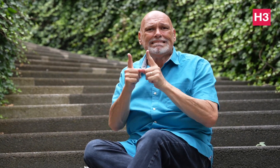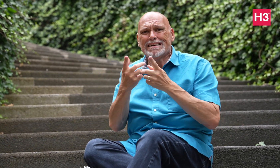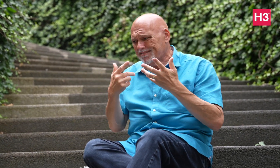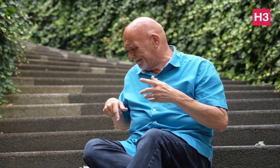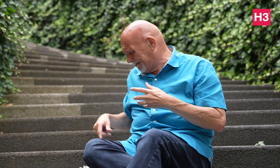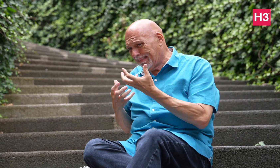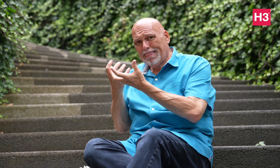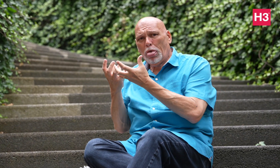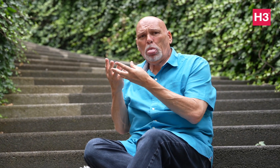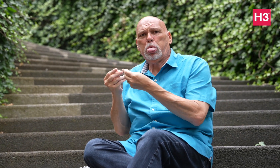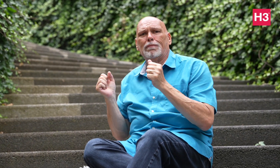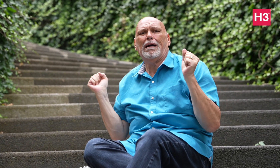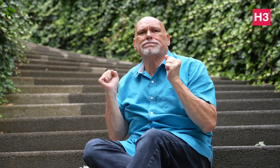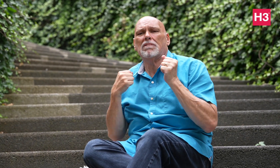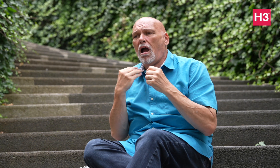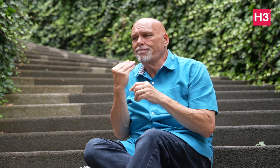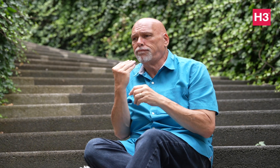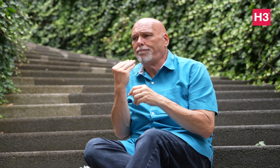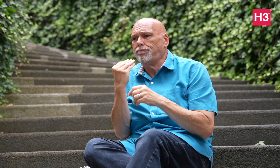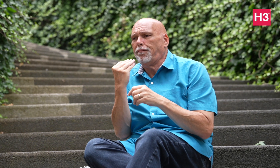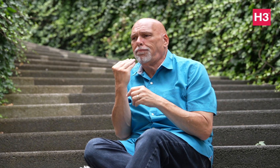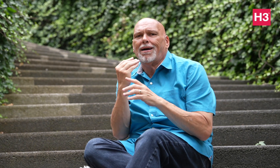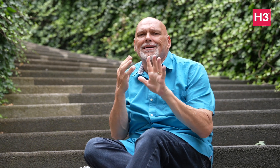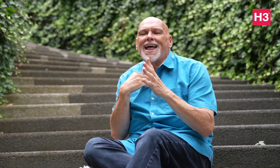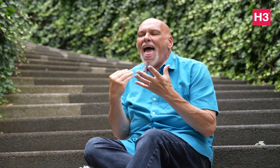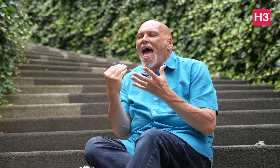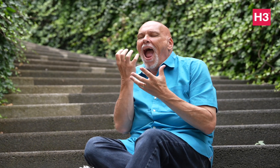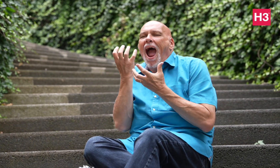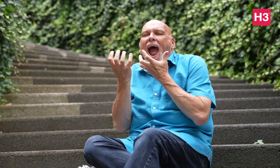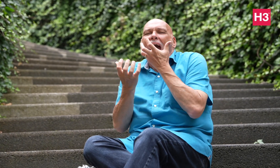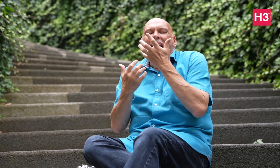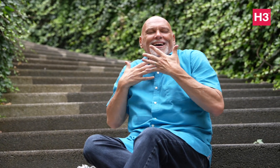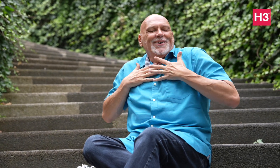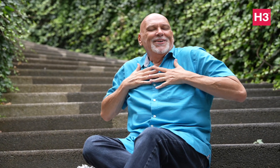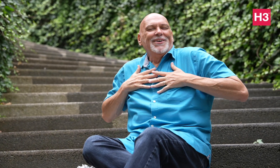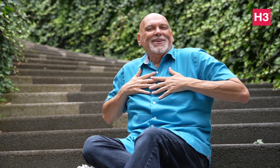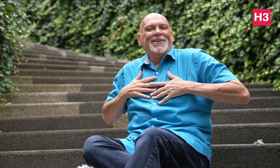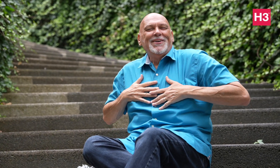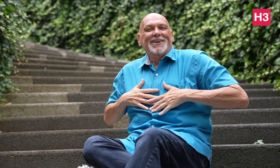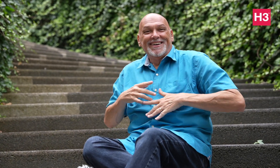Eating it cold wouldn’t be nearly as enjoyable, so let’s have it while it’s hot!